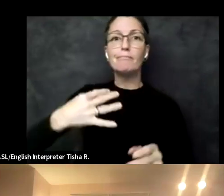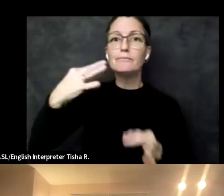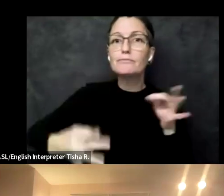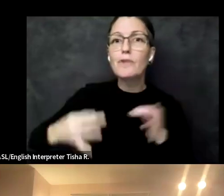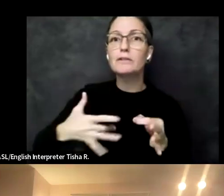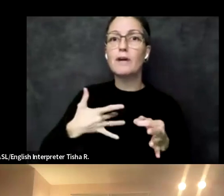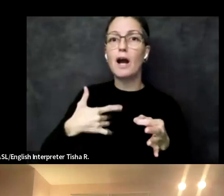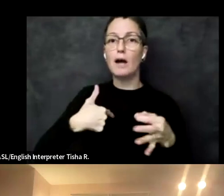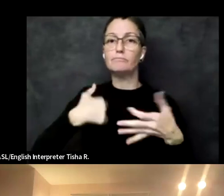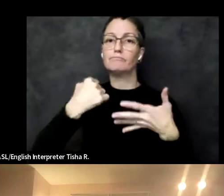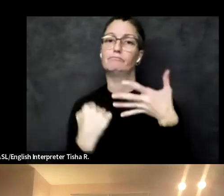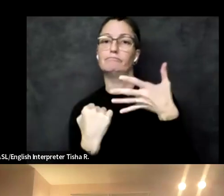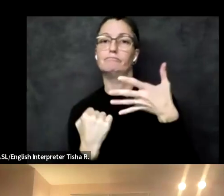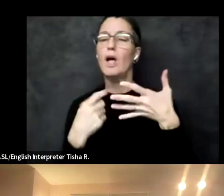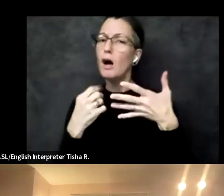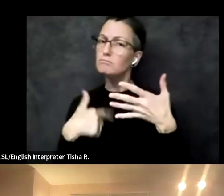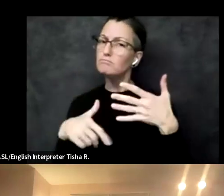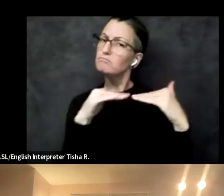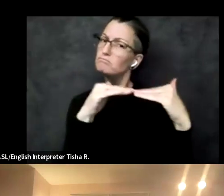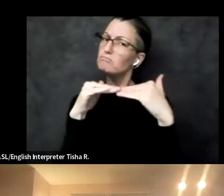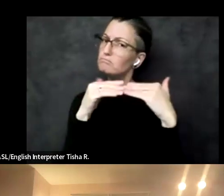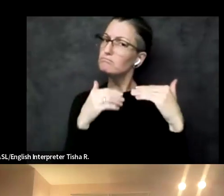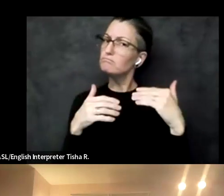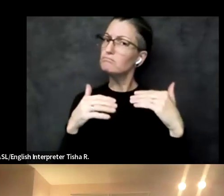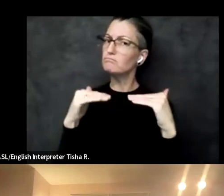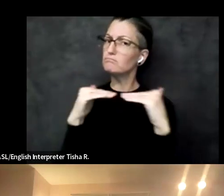for having these questions and maybe even for having doubts.